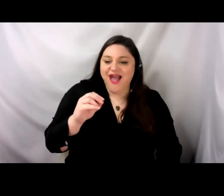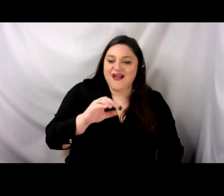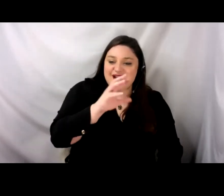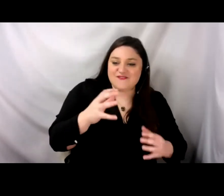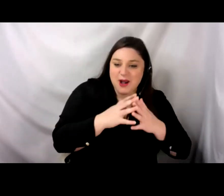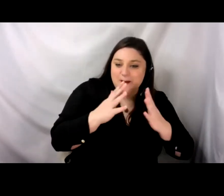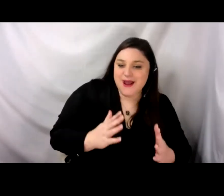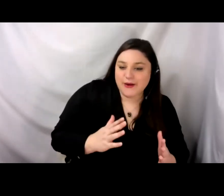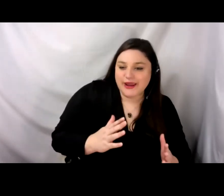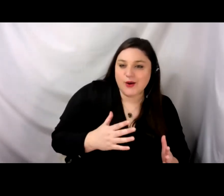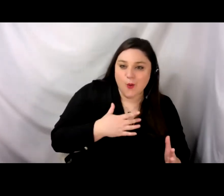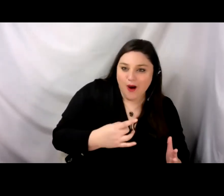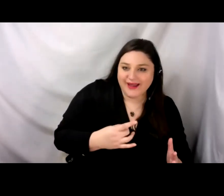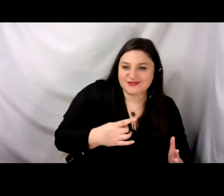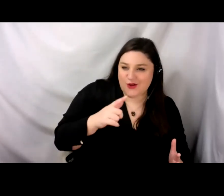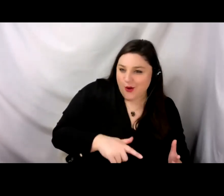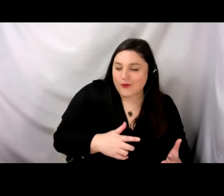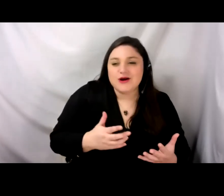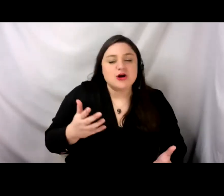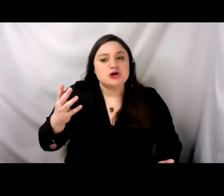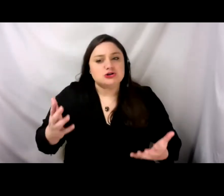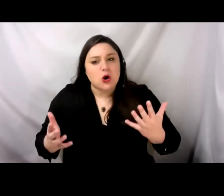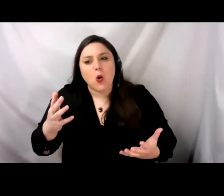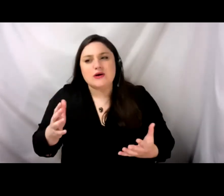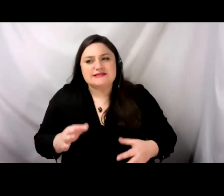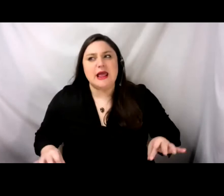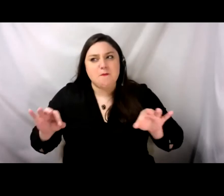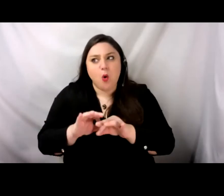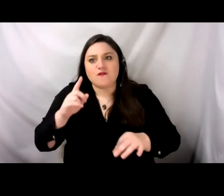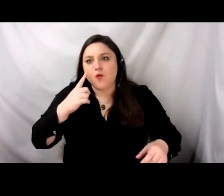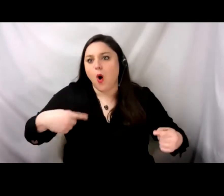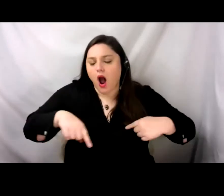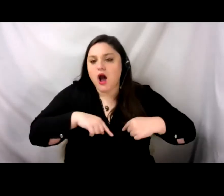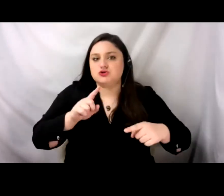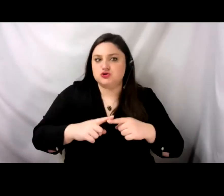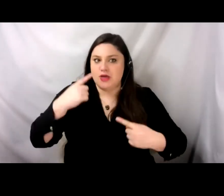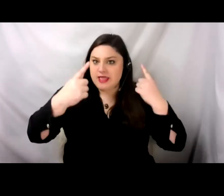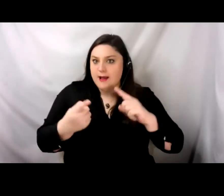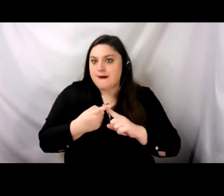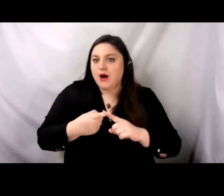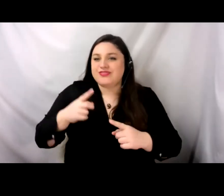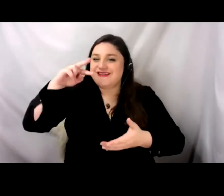the unintended consequences of this policy.